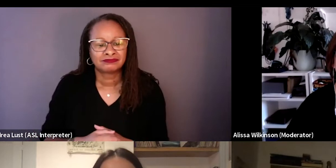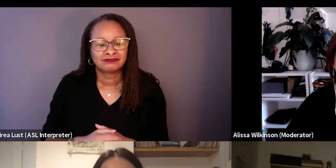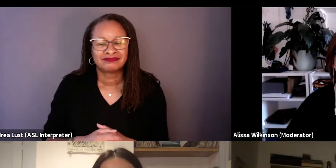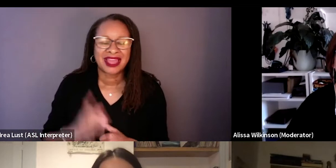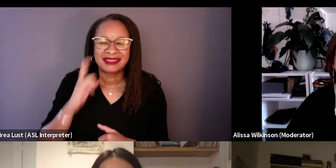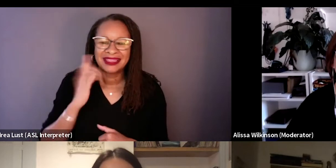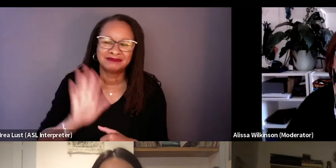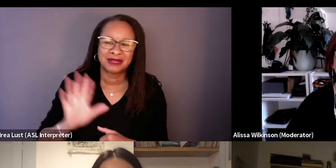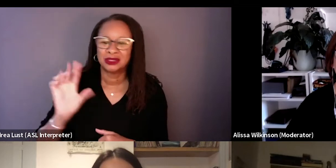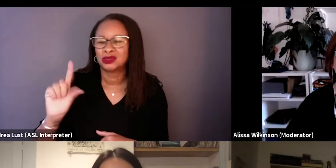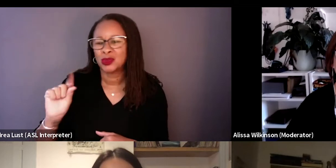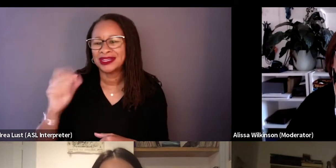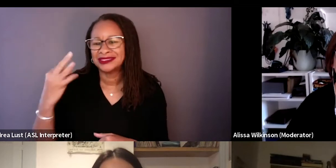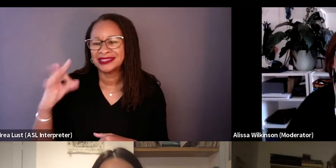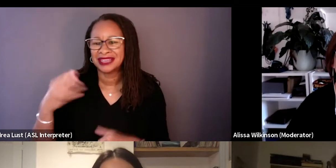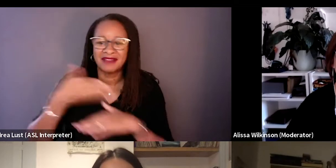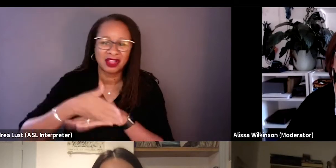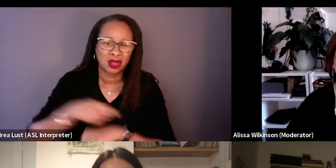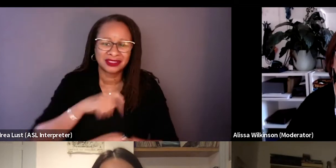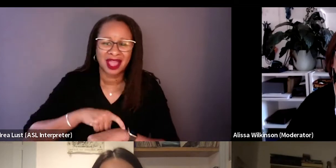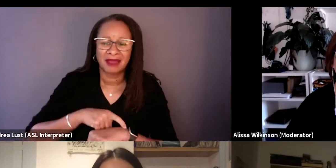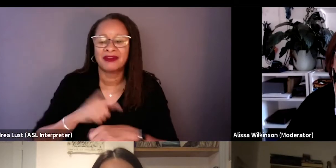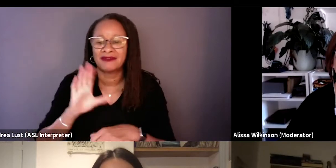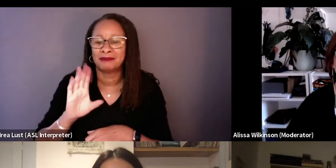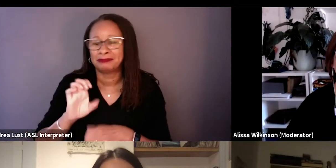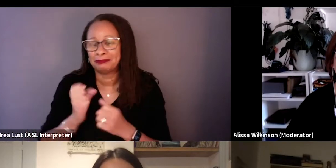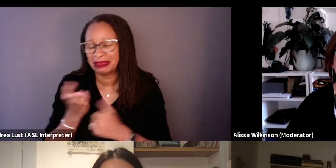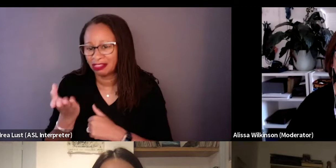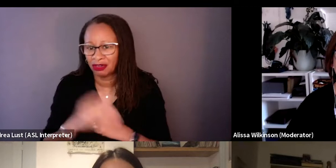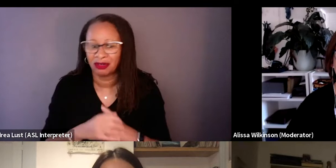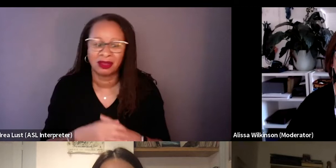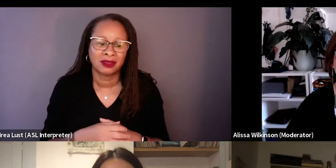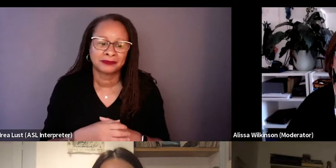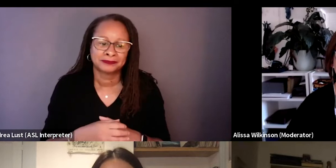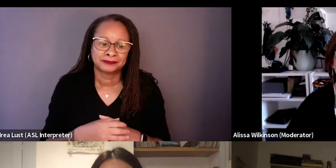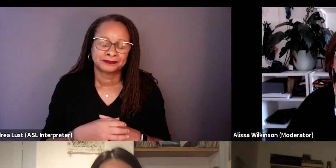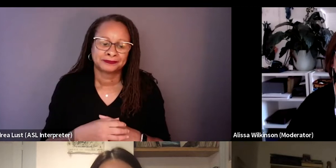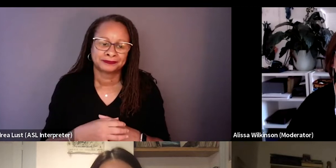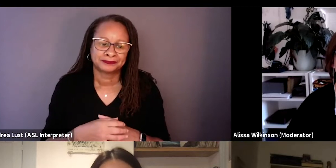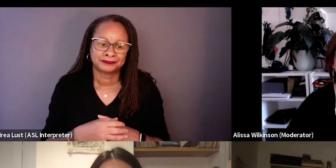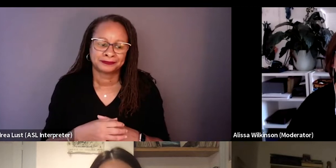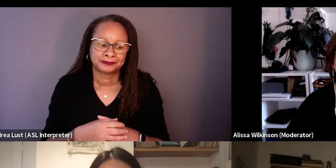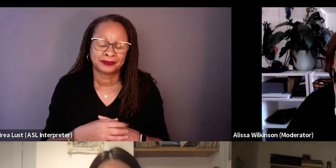when I came back after a long time not being there. And I think I, what was striking me most